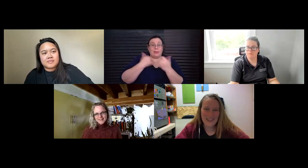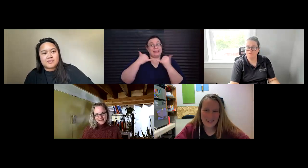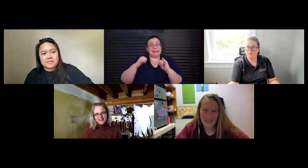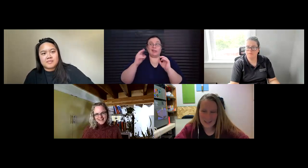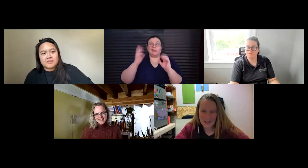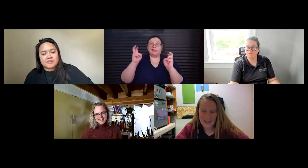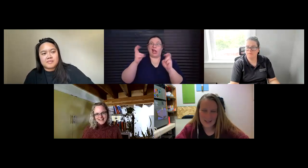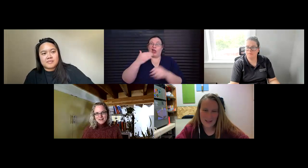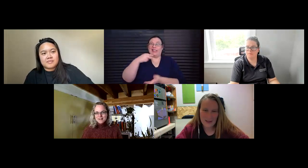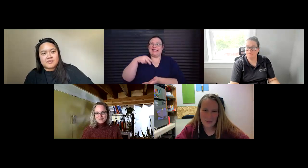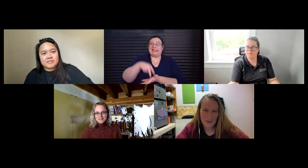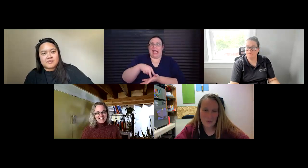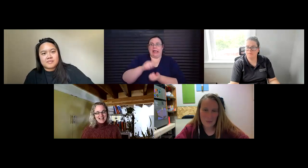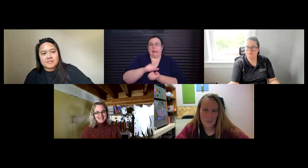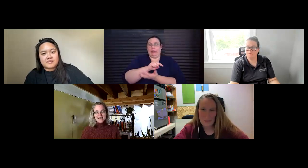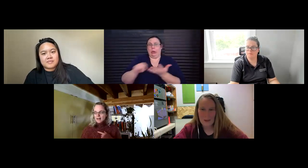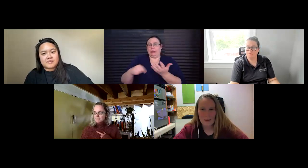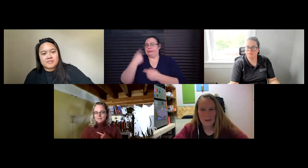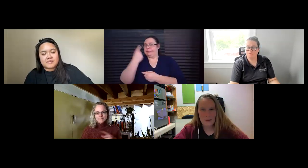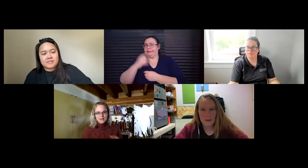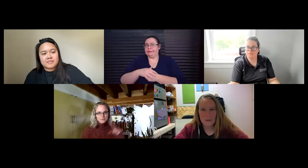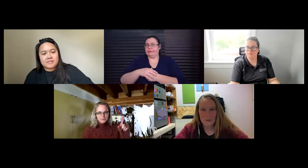Great. Fantastic.